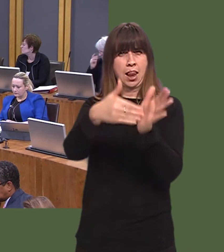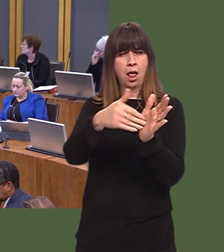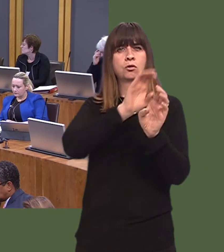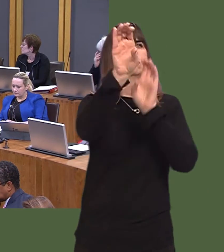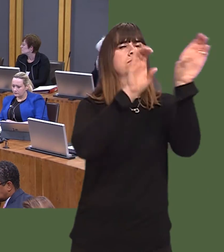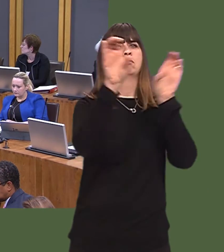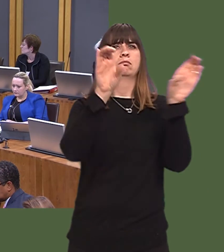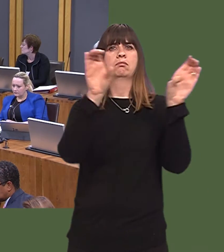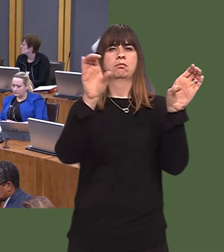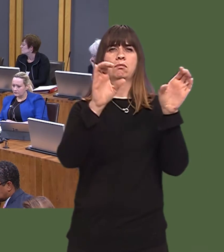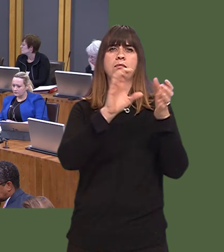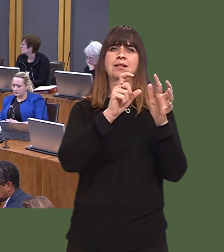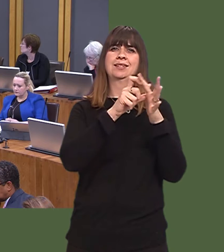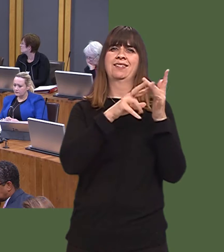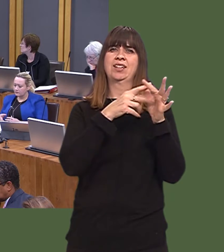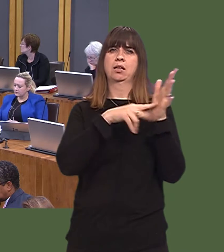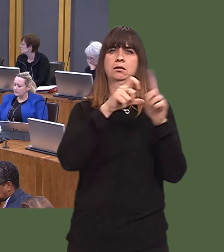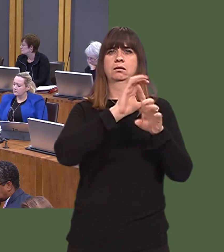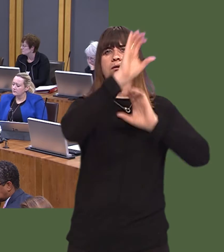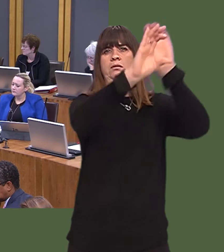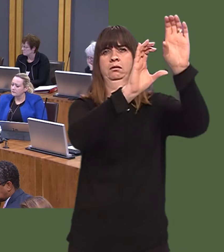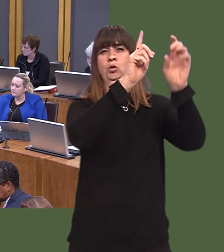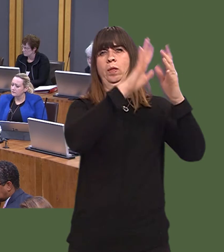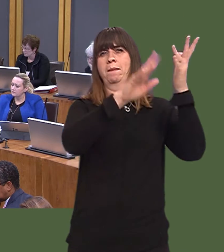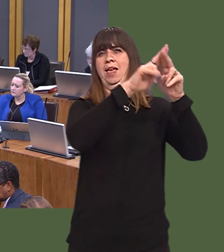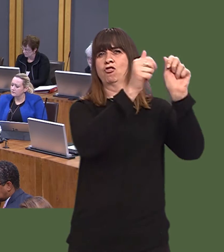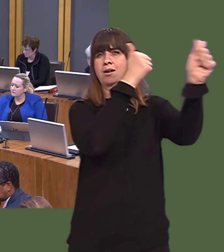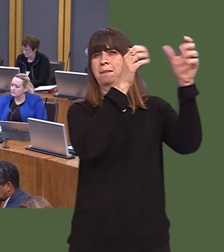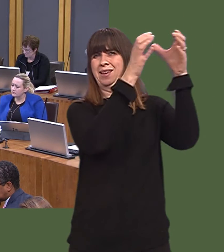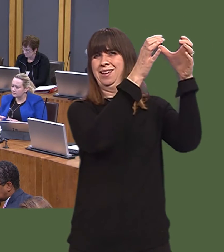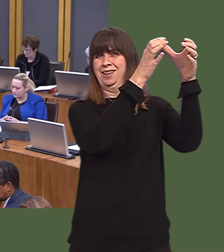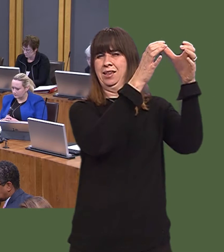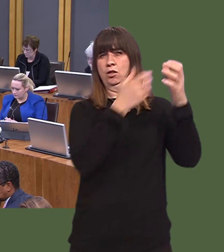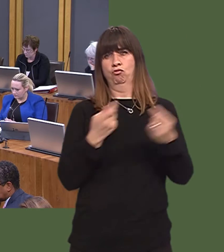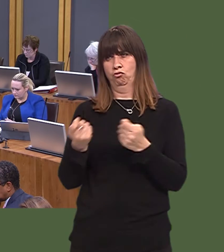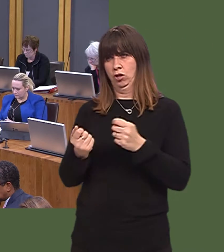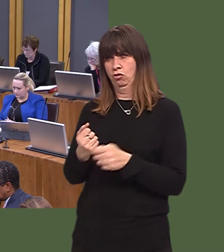for its parent company since taking over the UK franchise to run the Wales and borders train services.